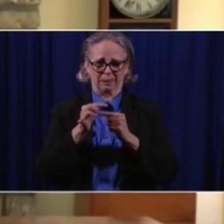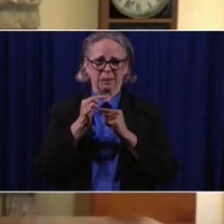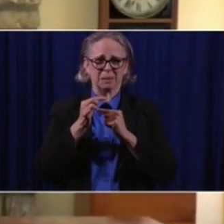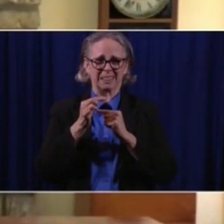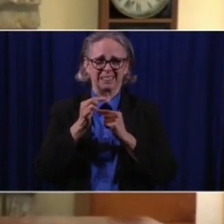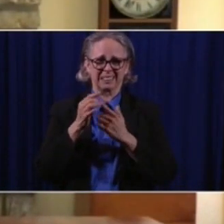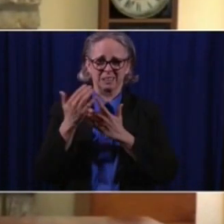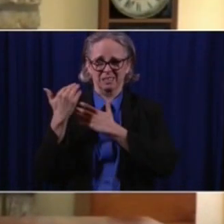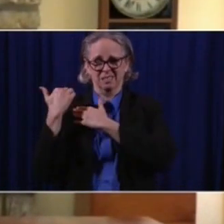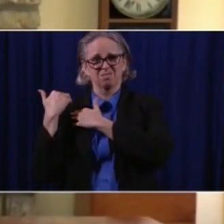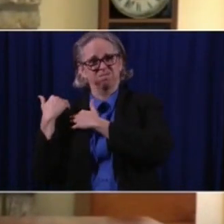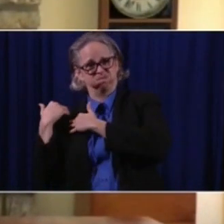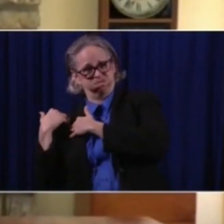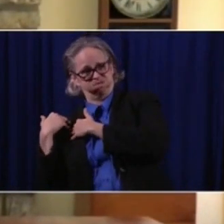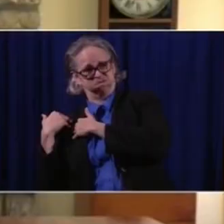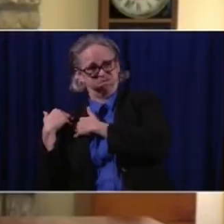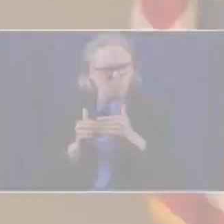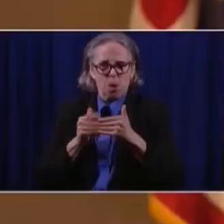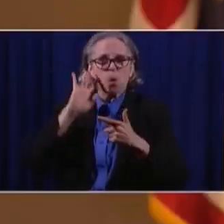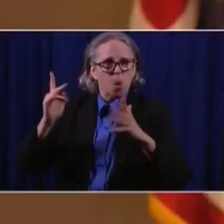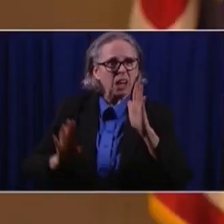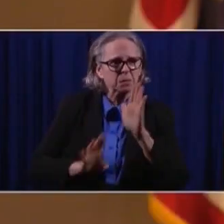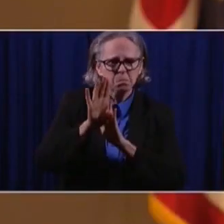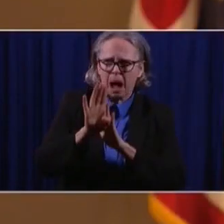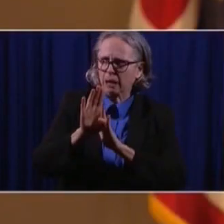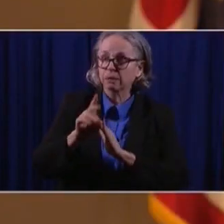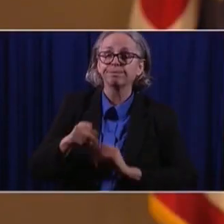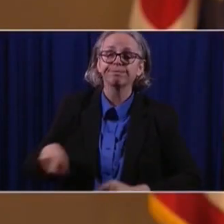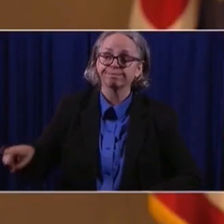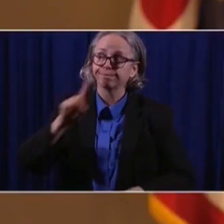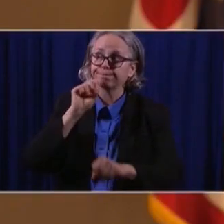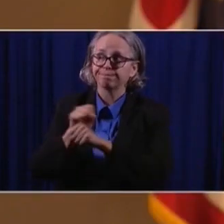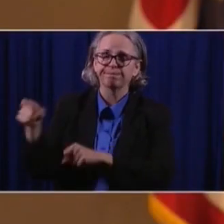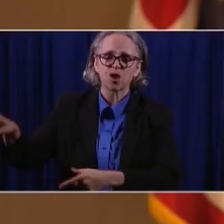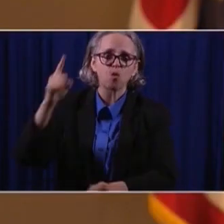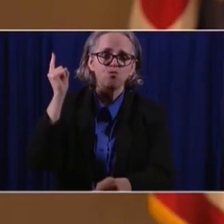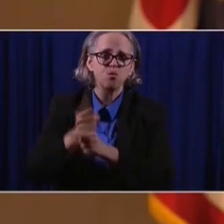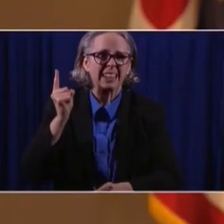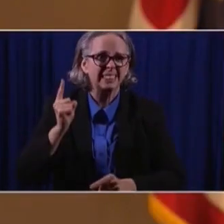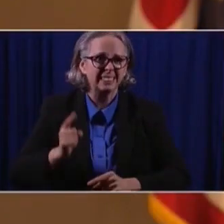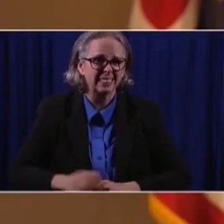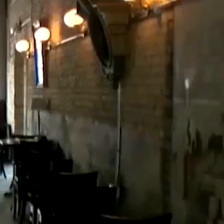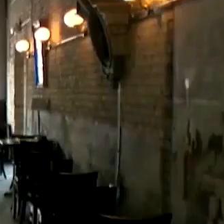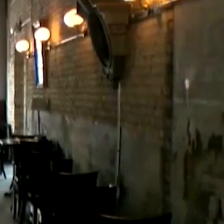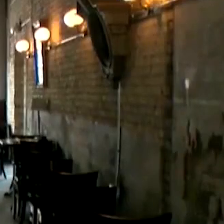averaging at least 5- thousand cases A DAY. DeWine looks at it from a prosecutor standpoint. DEWINE: ON THIS